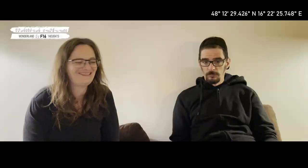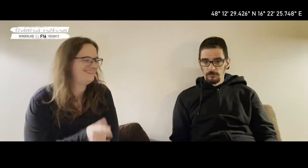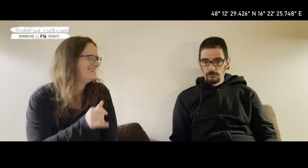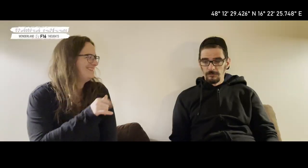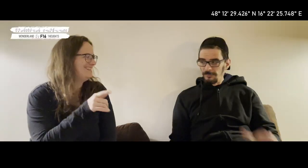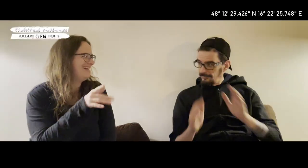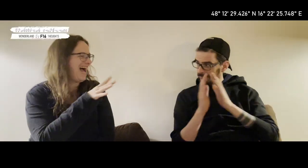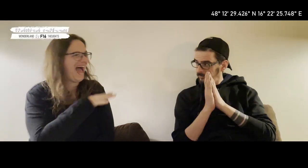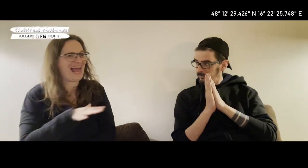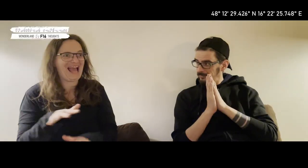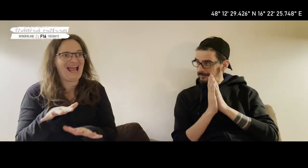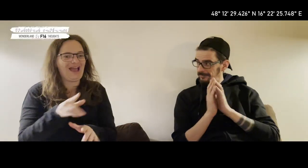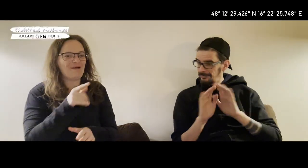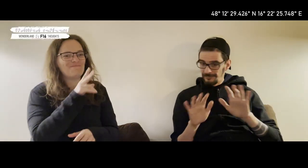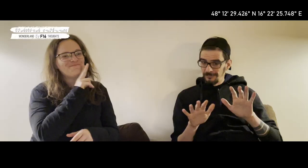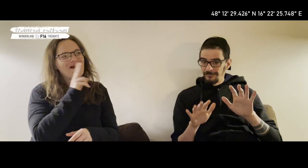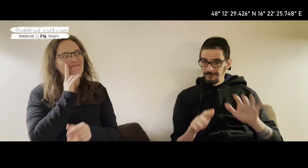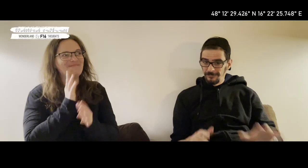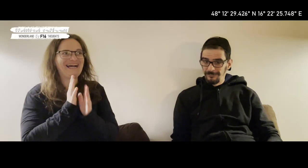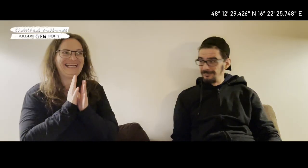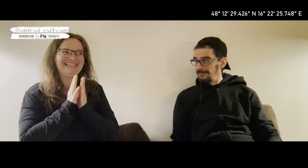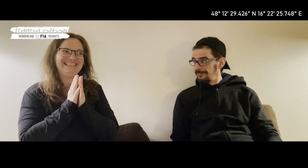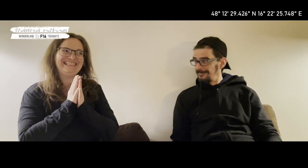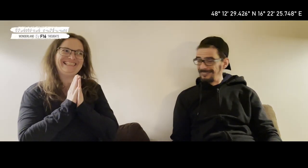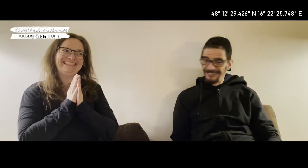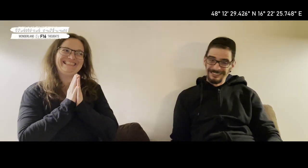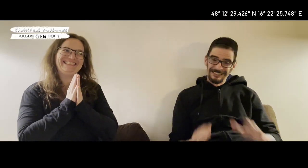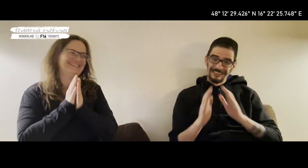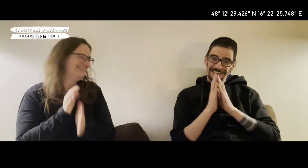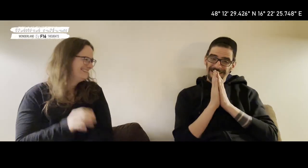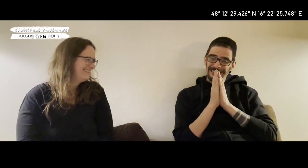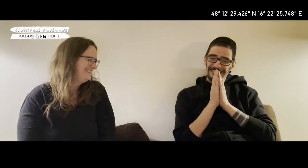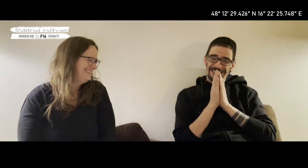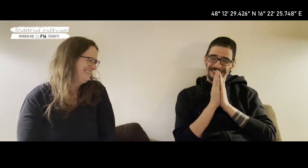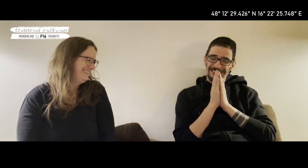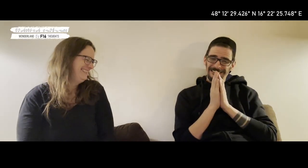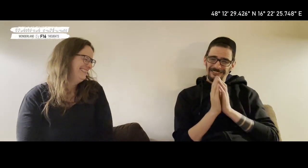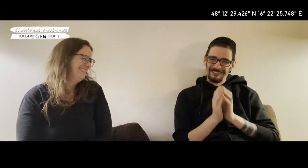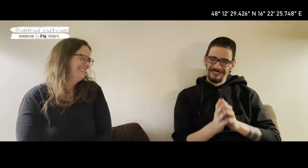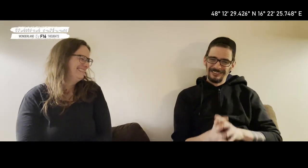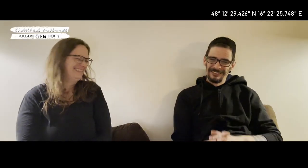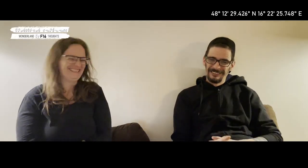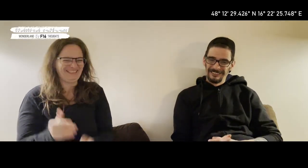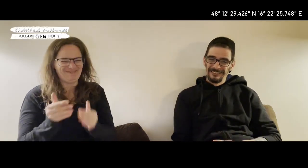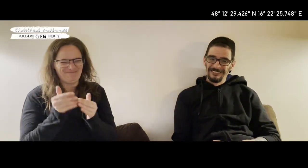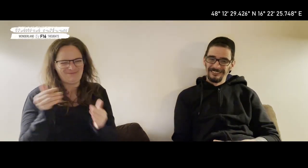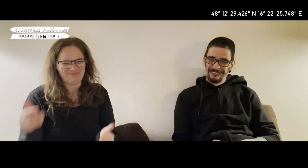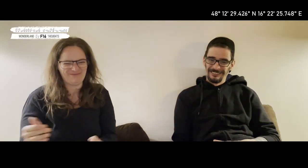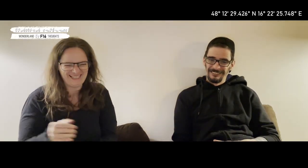Everyone is in a state of complete catastrophe but, the mother continues undeterred. Yes, she is completely absorbed in it.